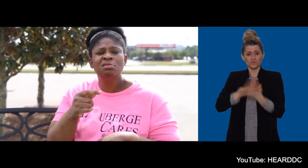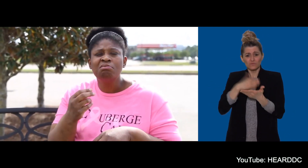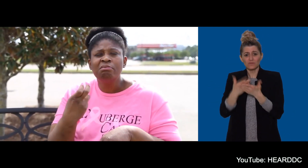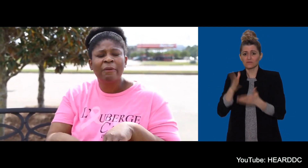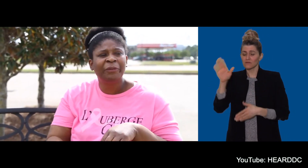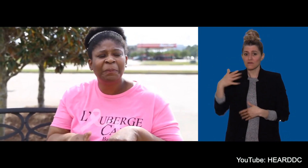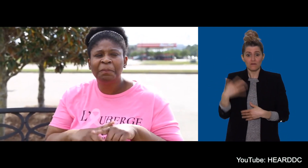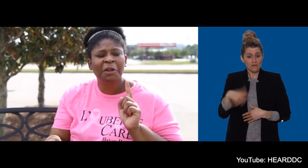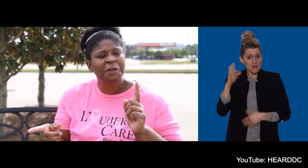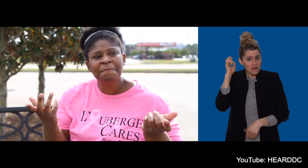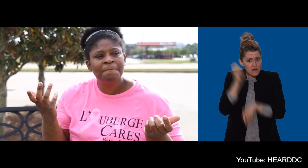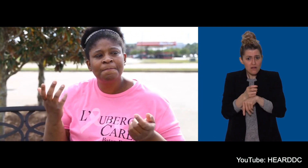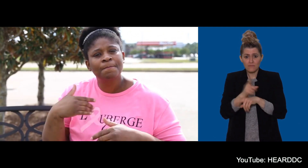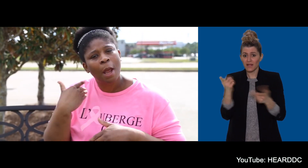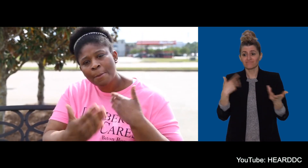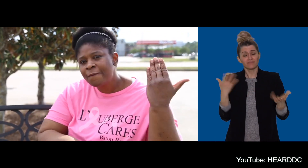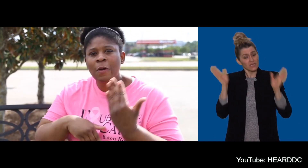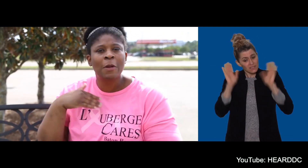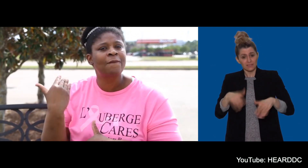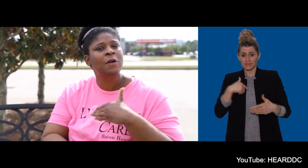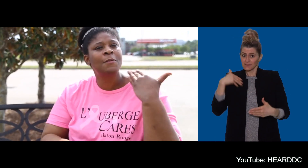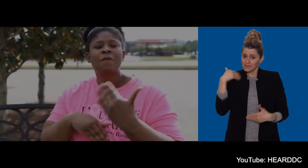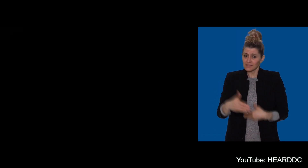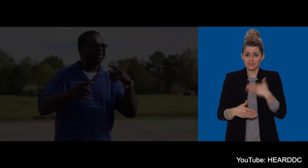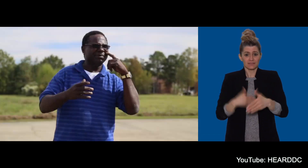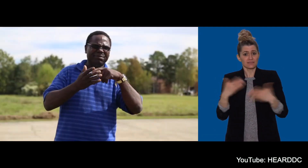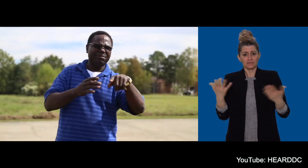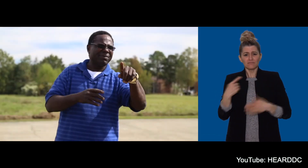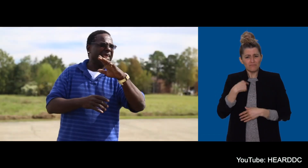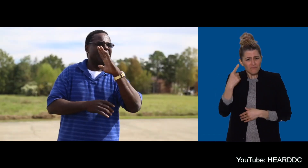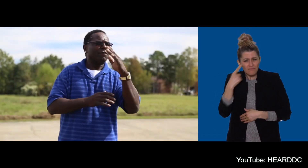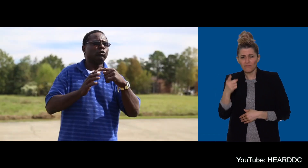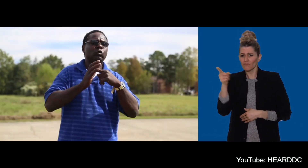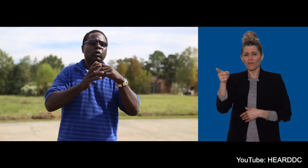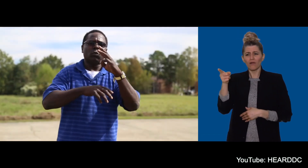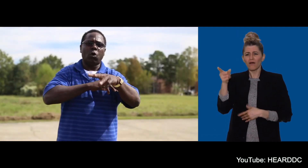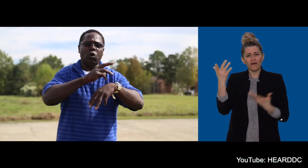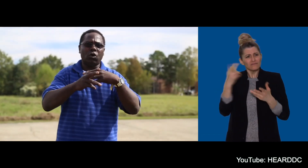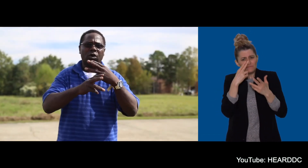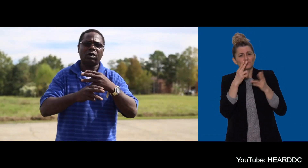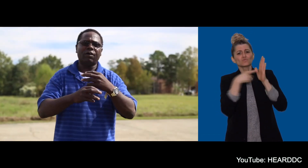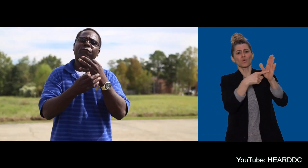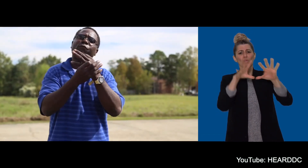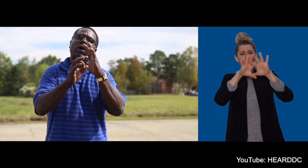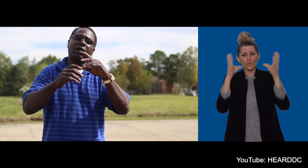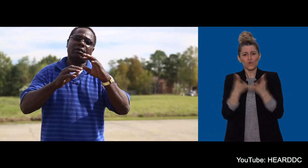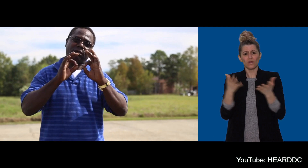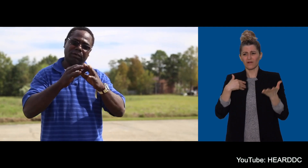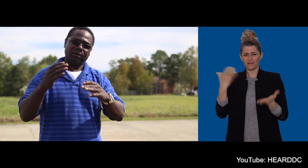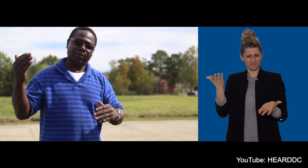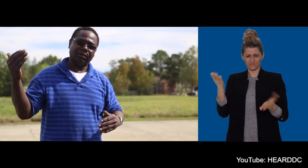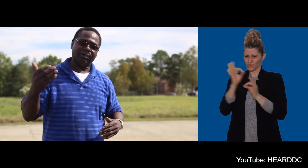It was tough. But, I had to keep going. Prisons across America don't provide interpreters.